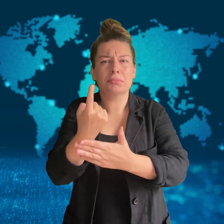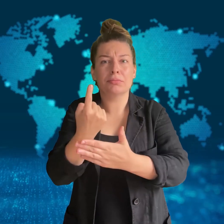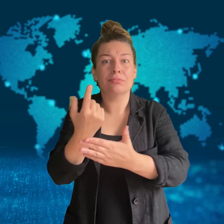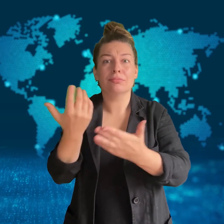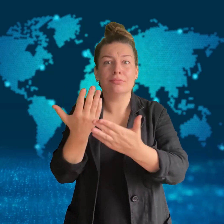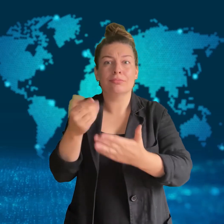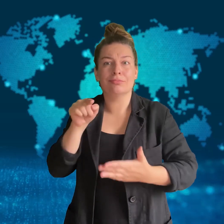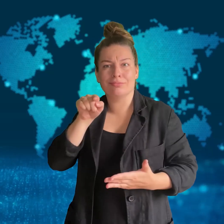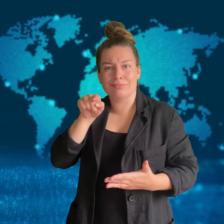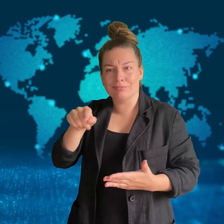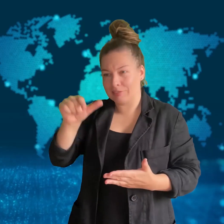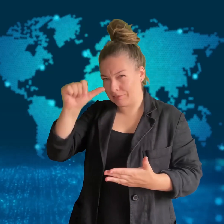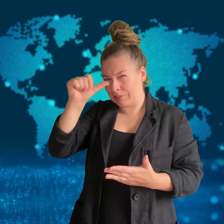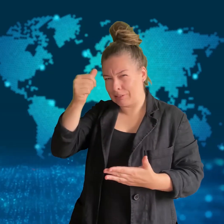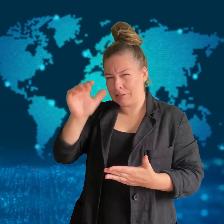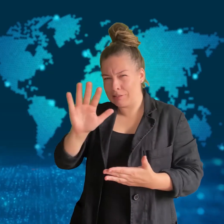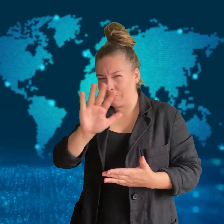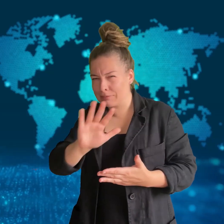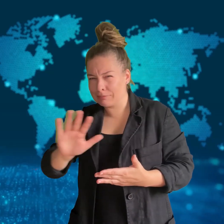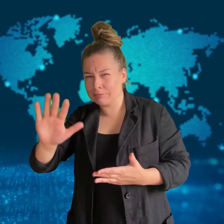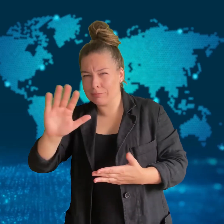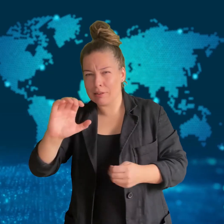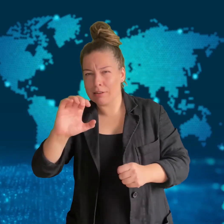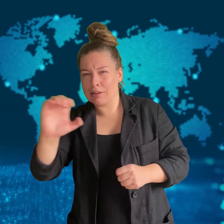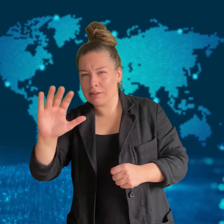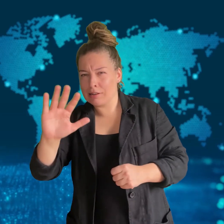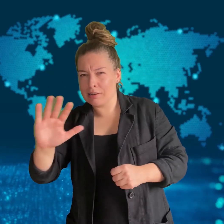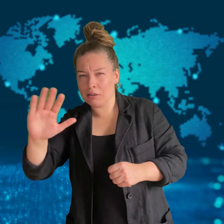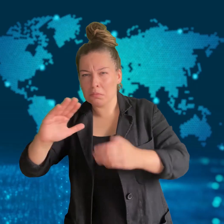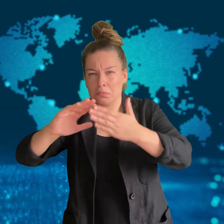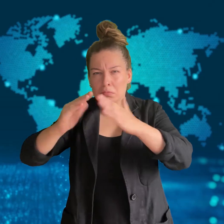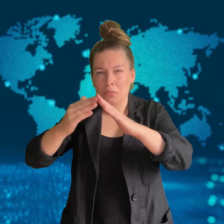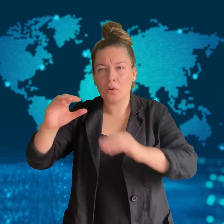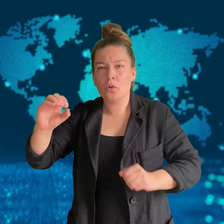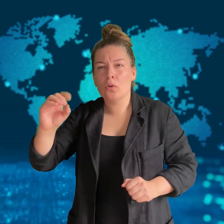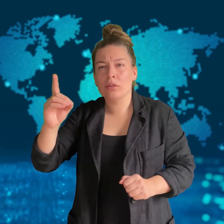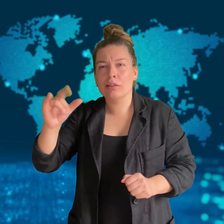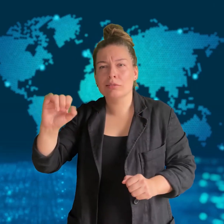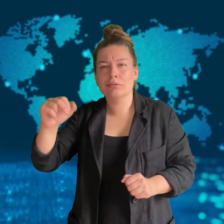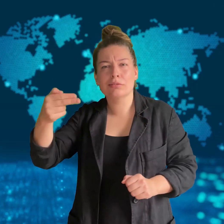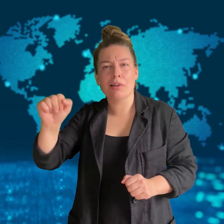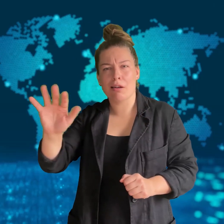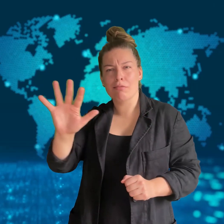and sexually assaulted by a group of police officers.